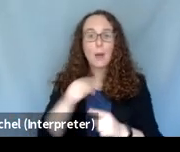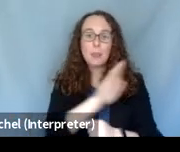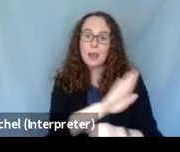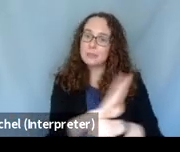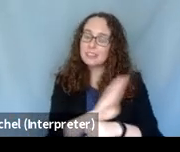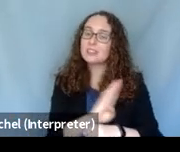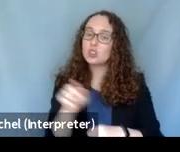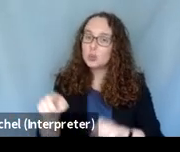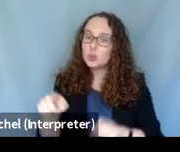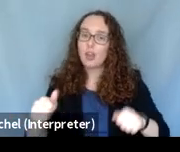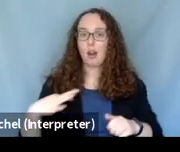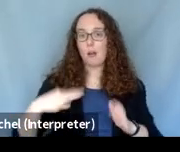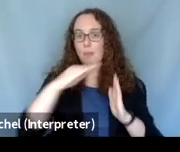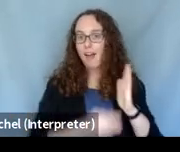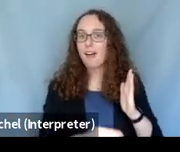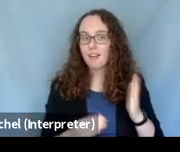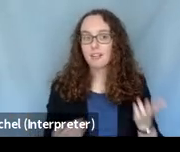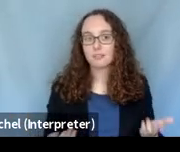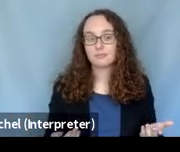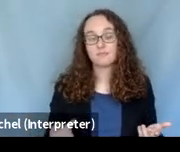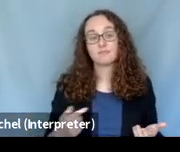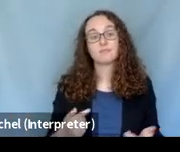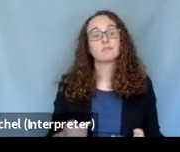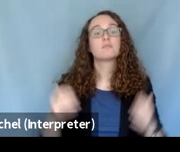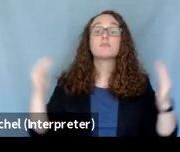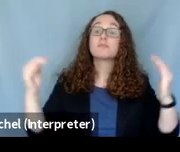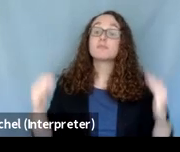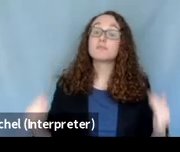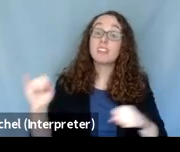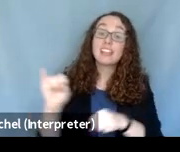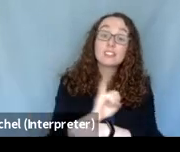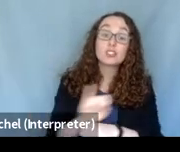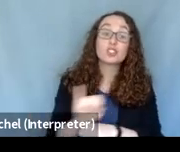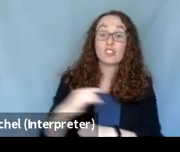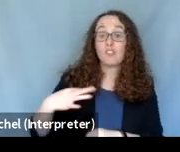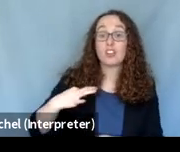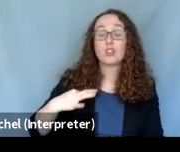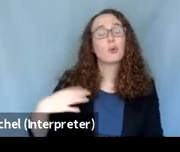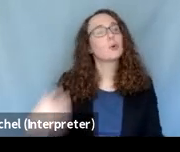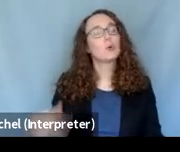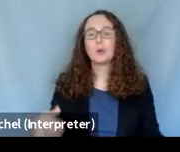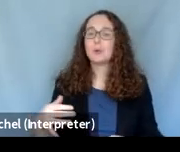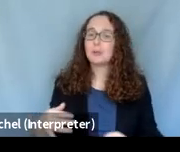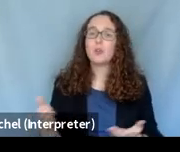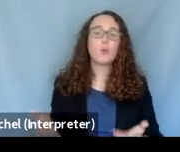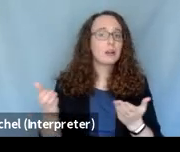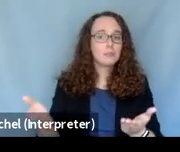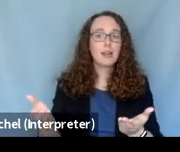and I really recommend people take advantage of internships, and volunteer and clubs like Karen has said.